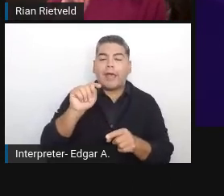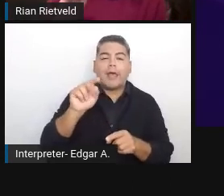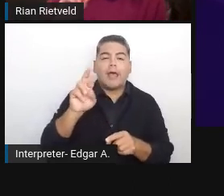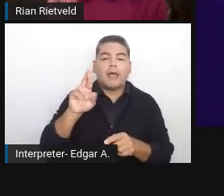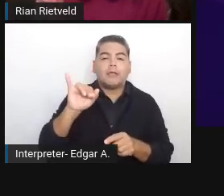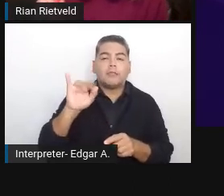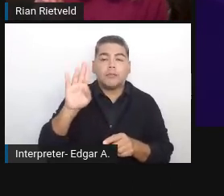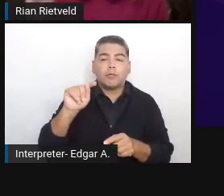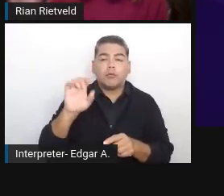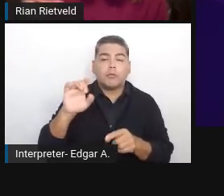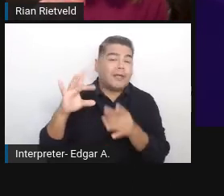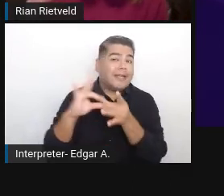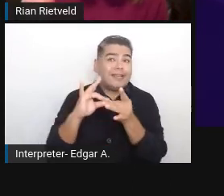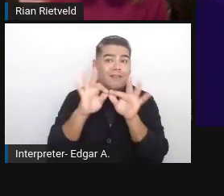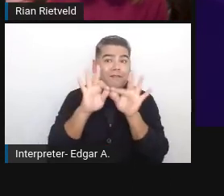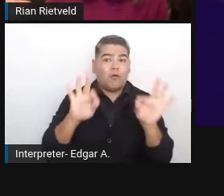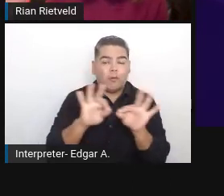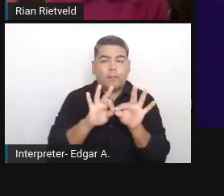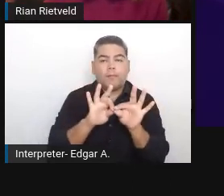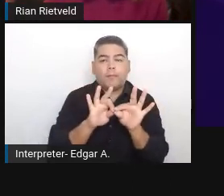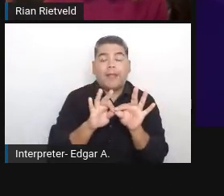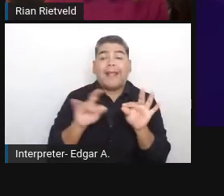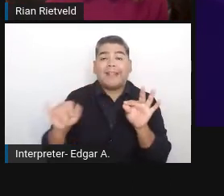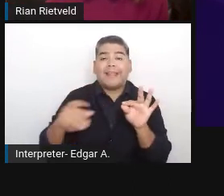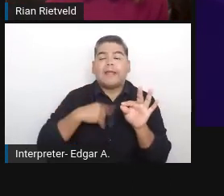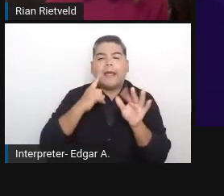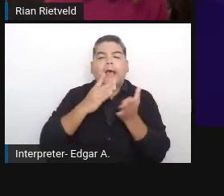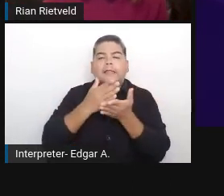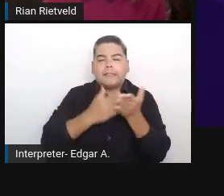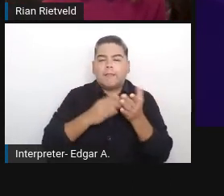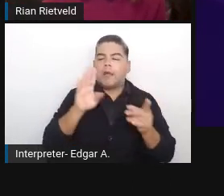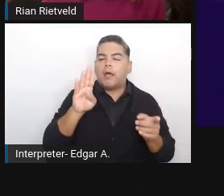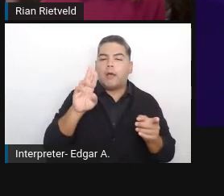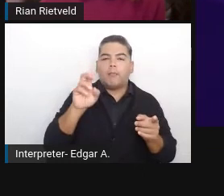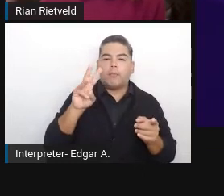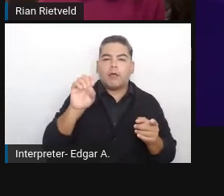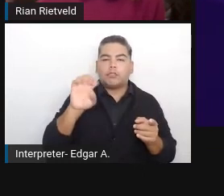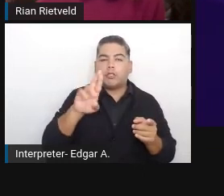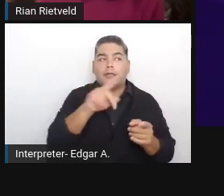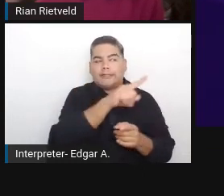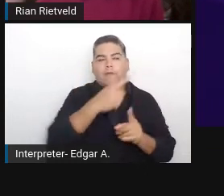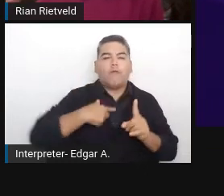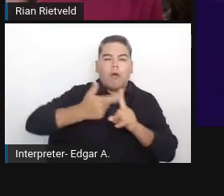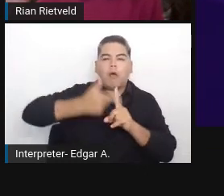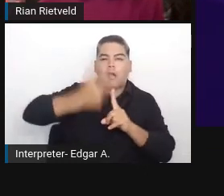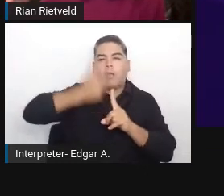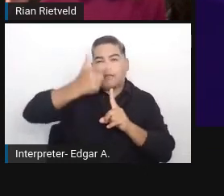some browsers automatically add form validation to the input and prevent you from submitting the form.